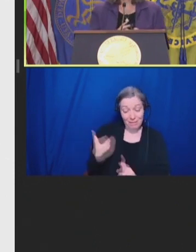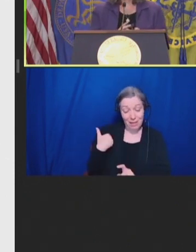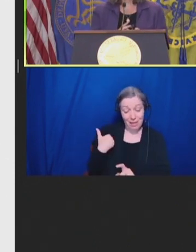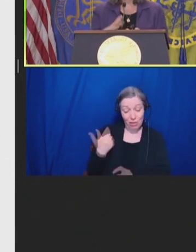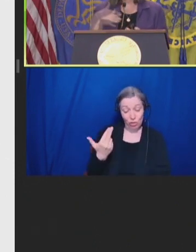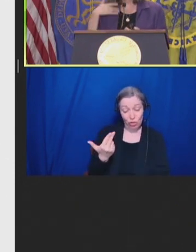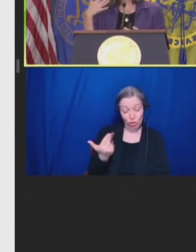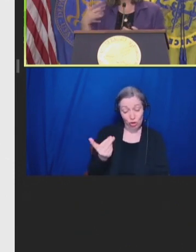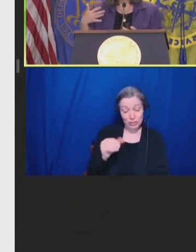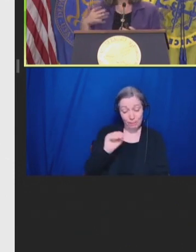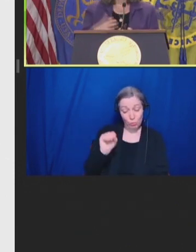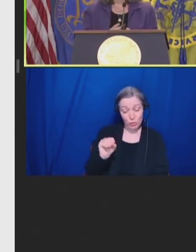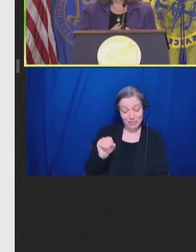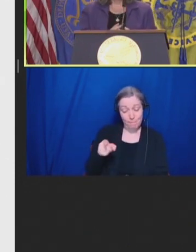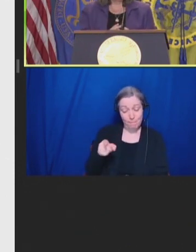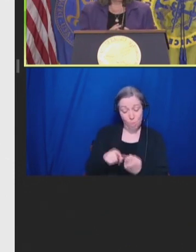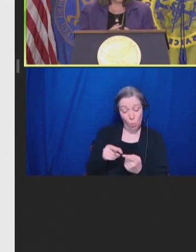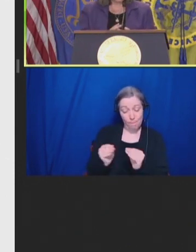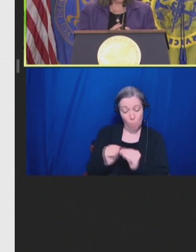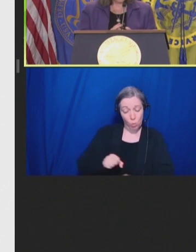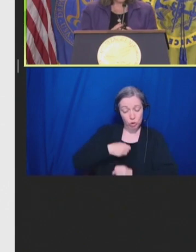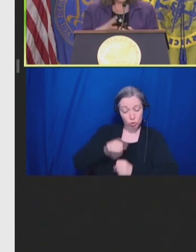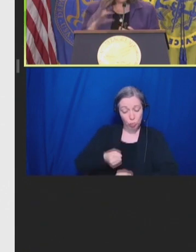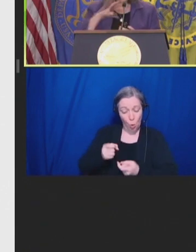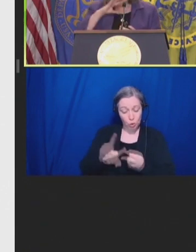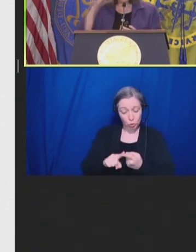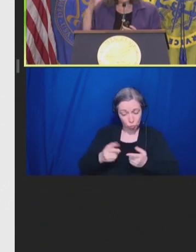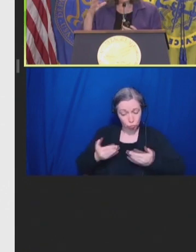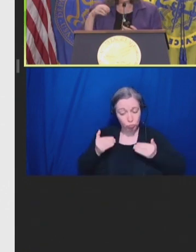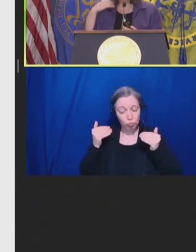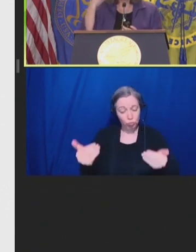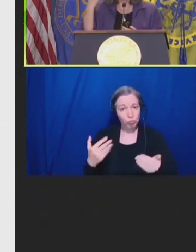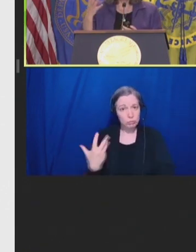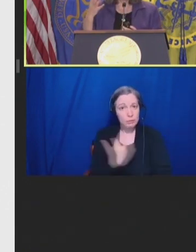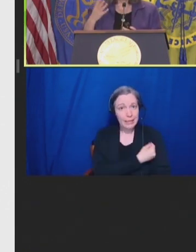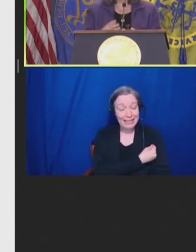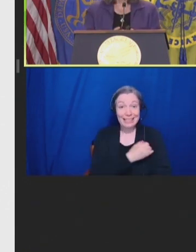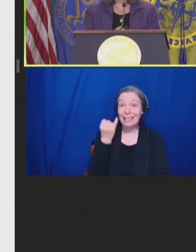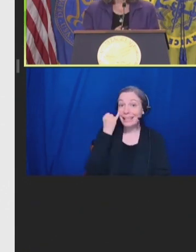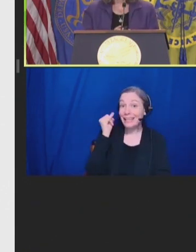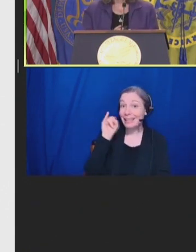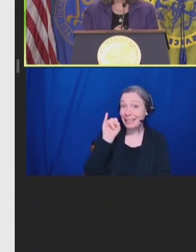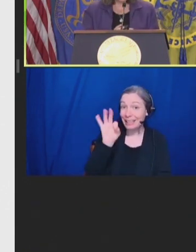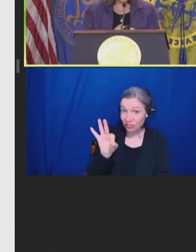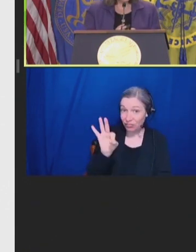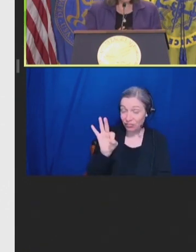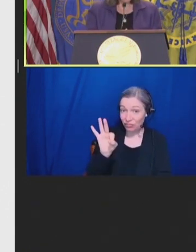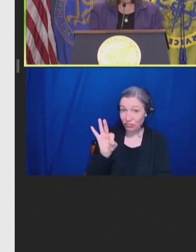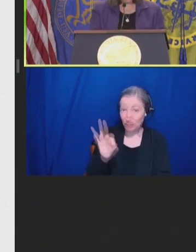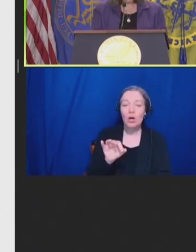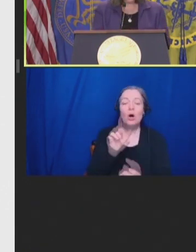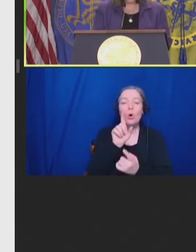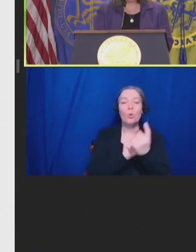higher or more likely to get vaccinated if they received a recommendation from their provider.